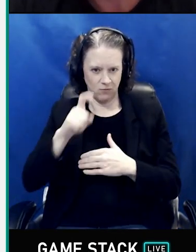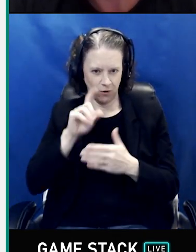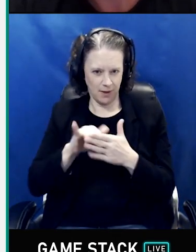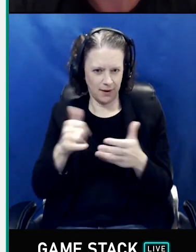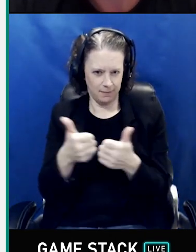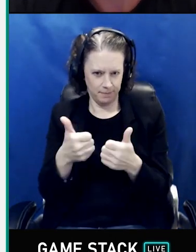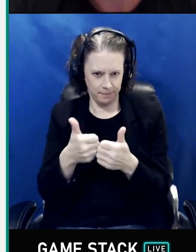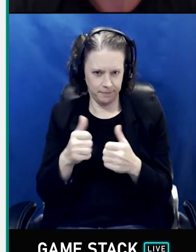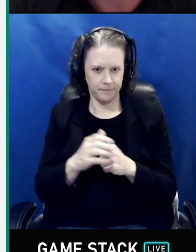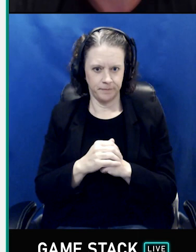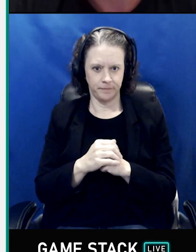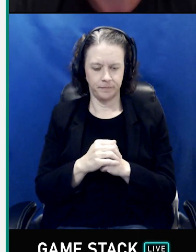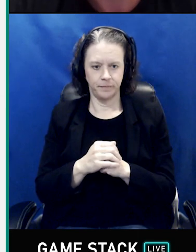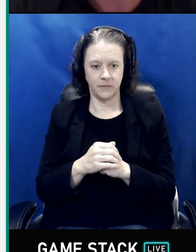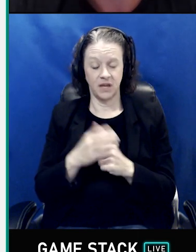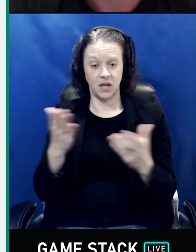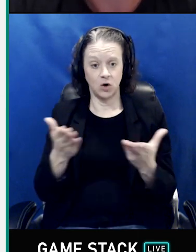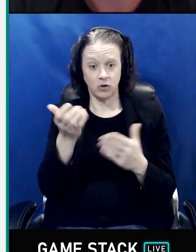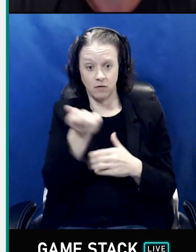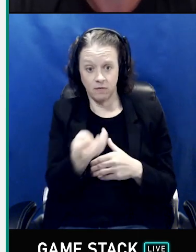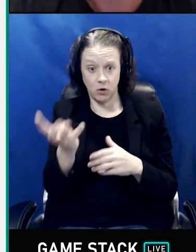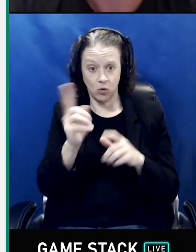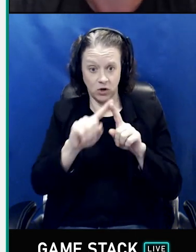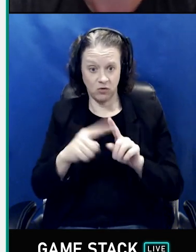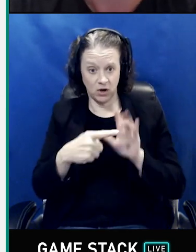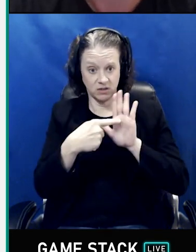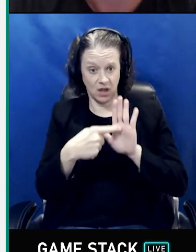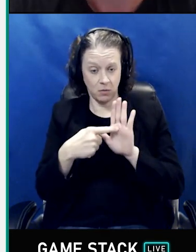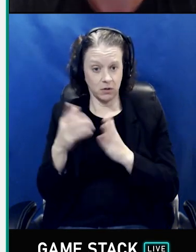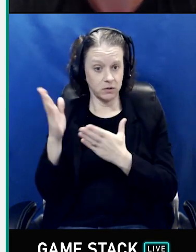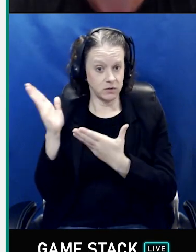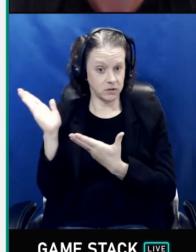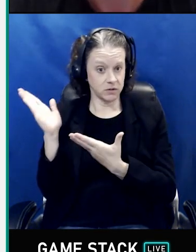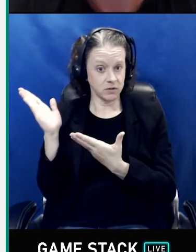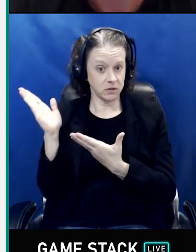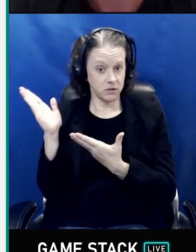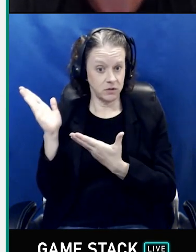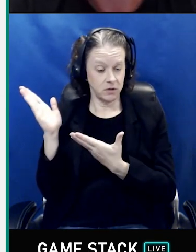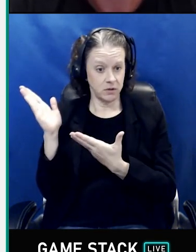Here are a few examples of what is possible from a customization perspective.